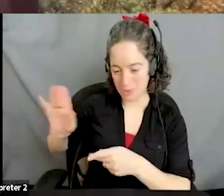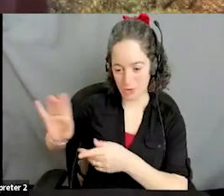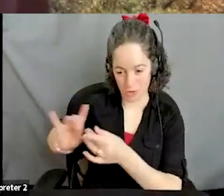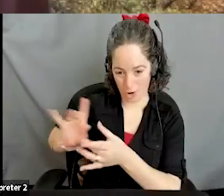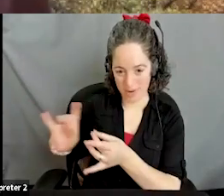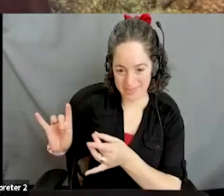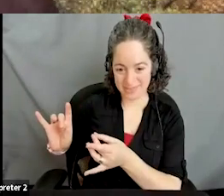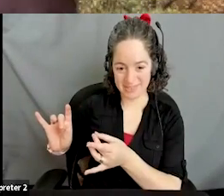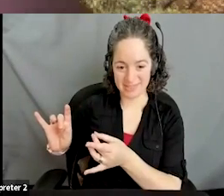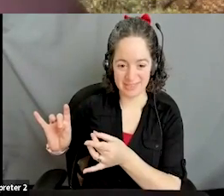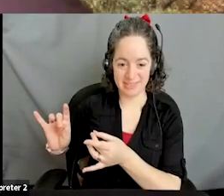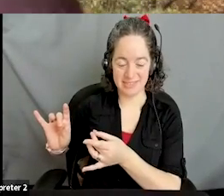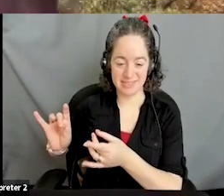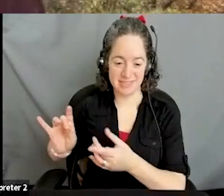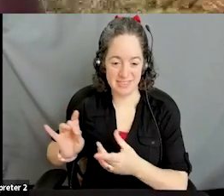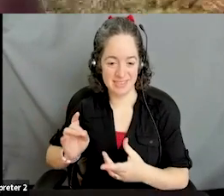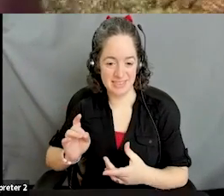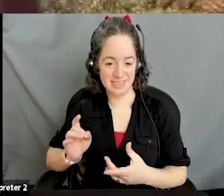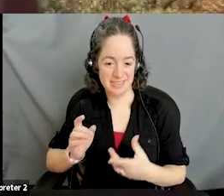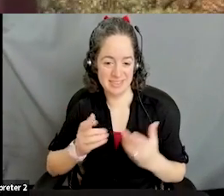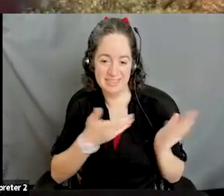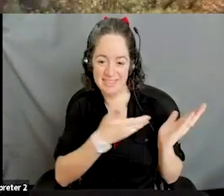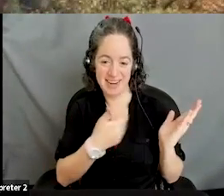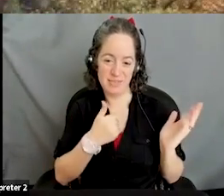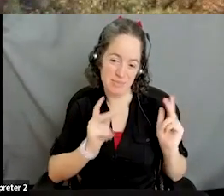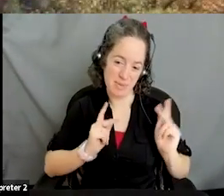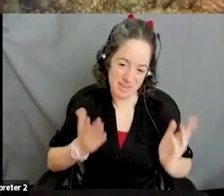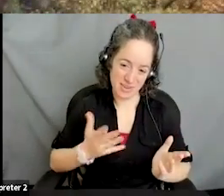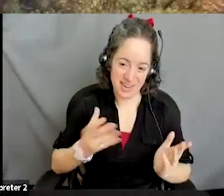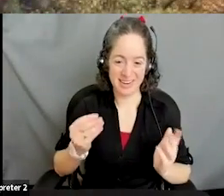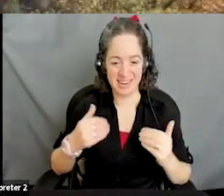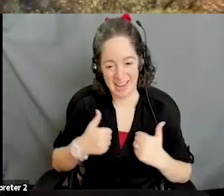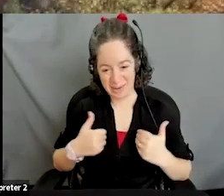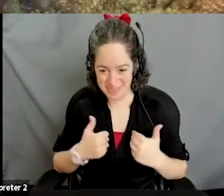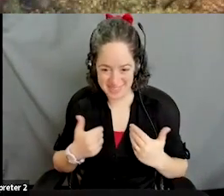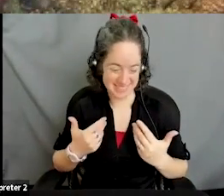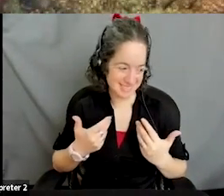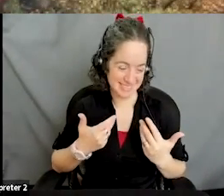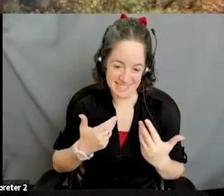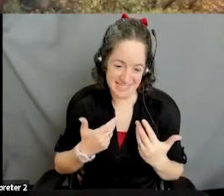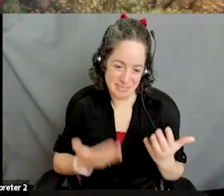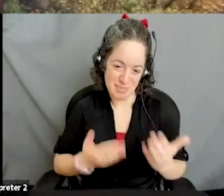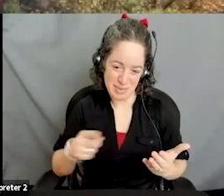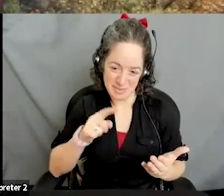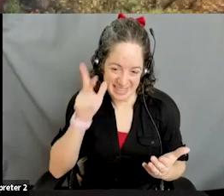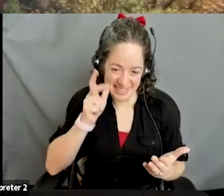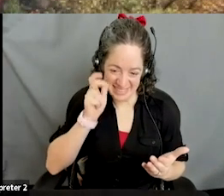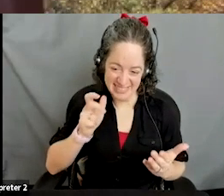There's people and animals, and everything around here that may be making all kinds of odd noises at odd times.